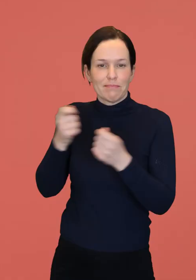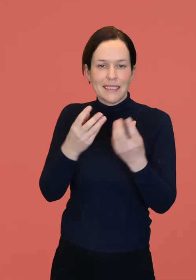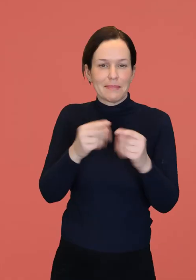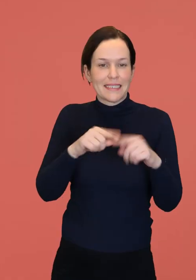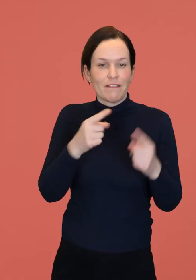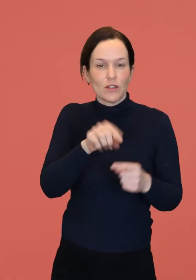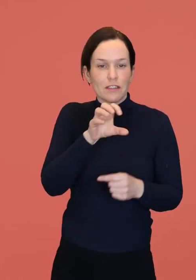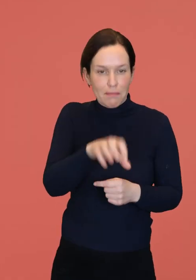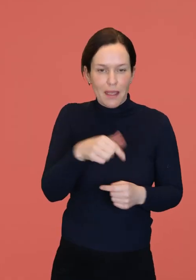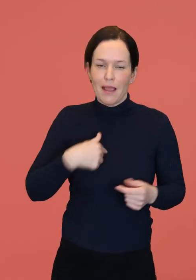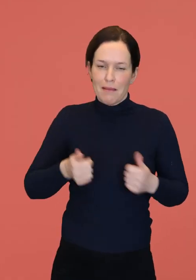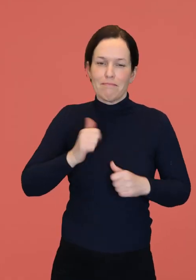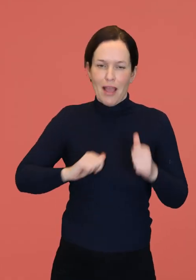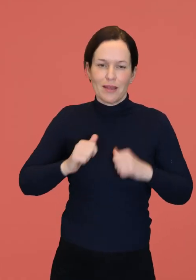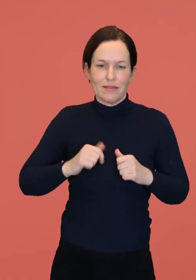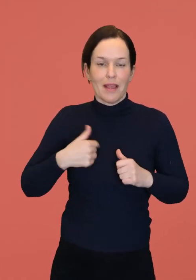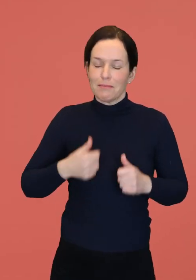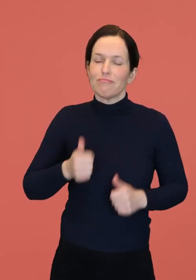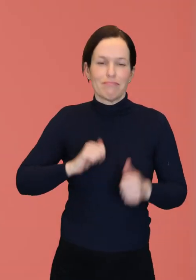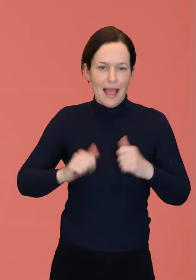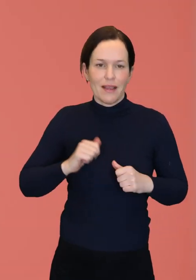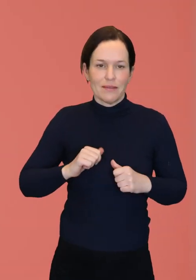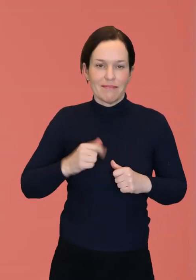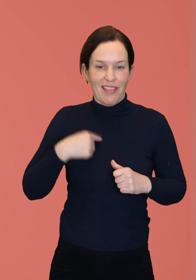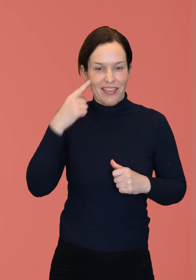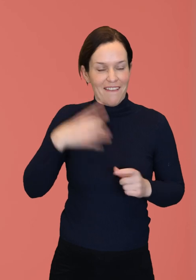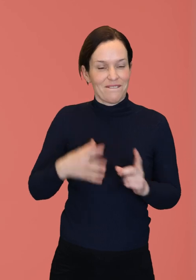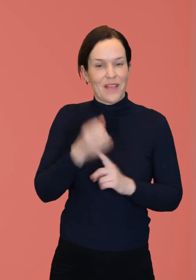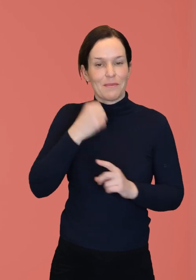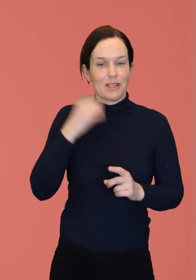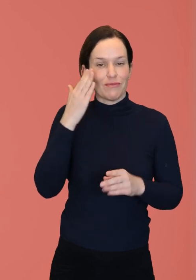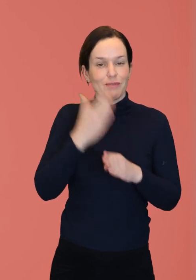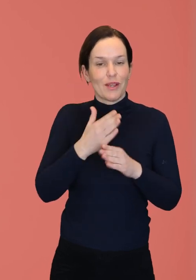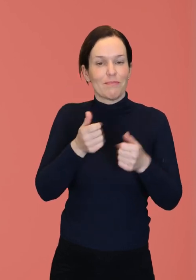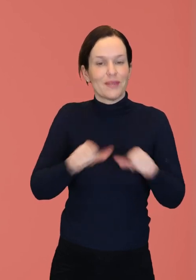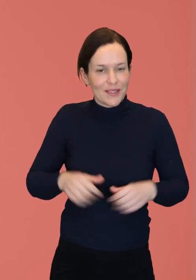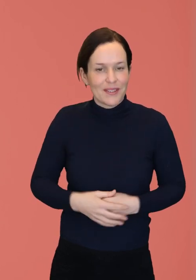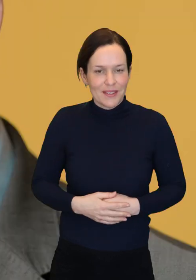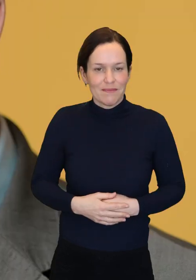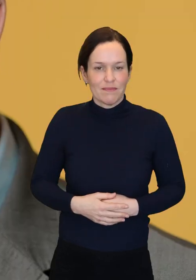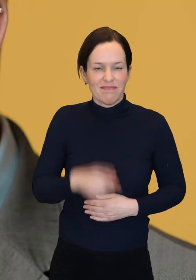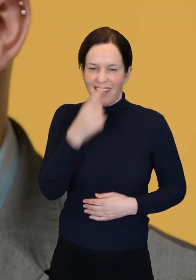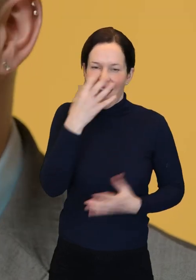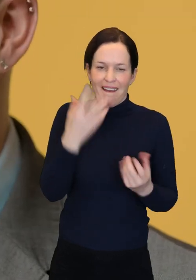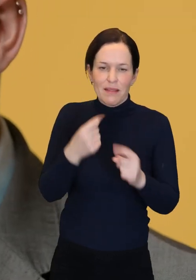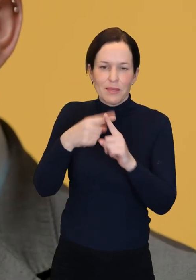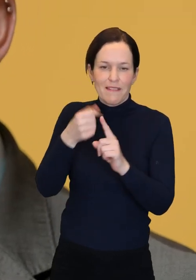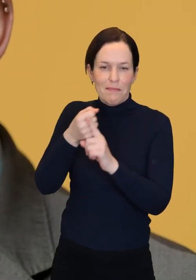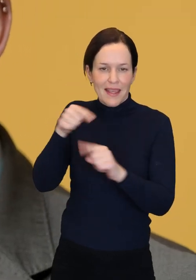Danielle: I feel really proud, to be honest, really proud. I guess, I’ve kind of found my dream job. Samuel: You can have an impact here.